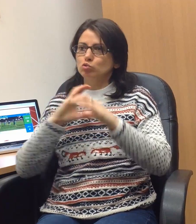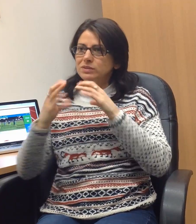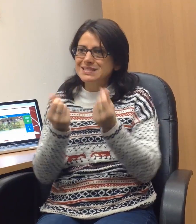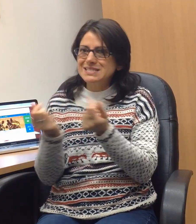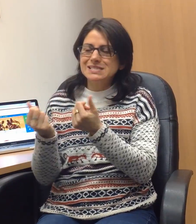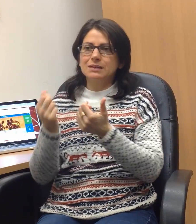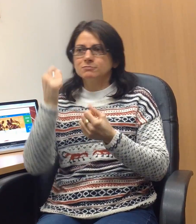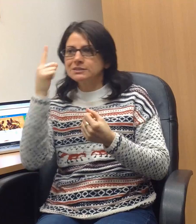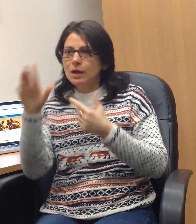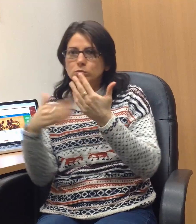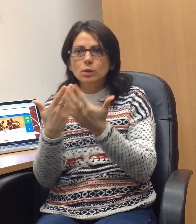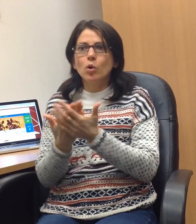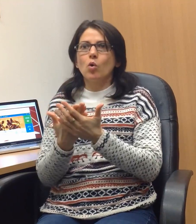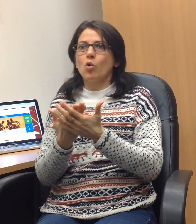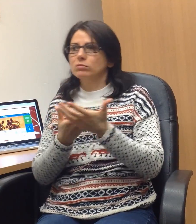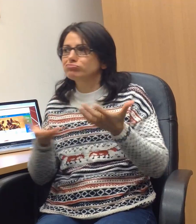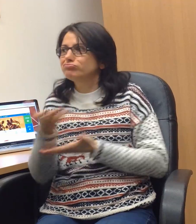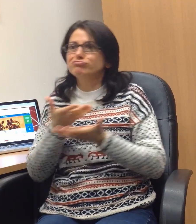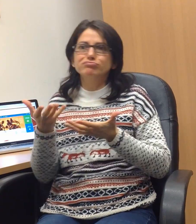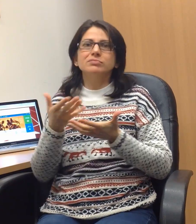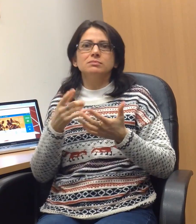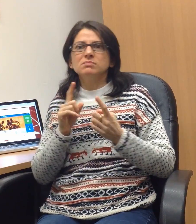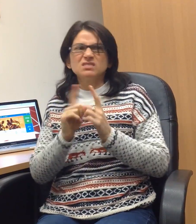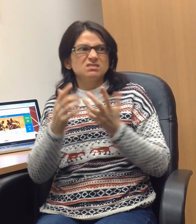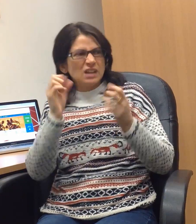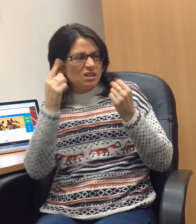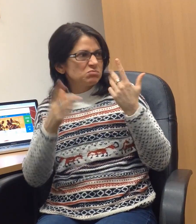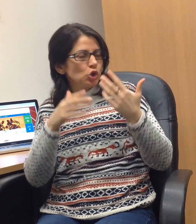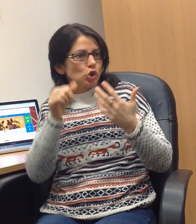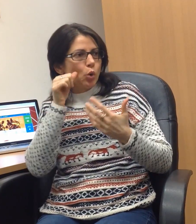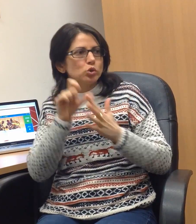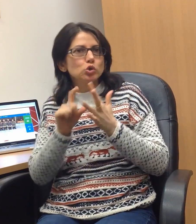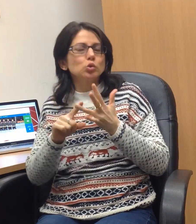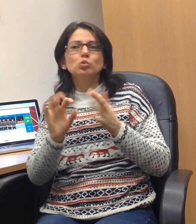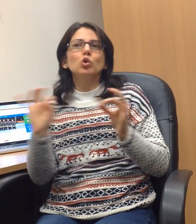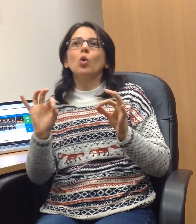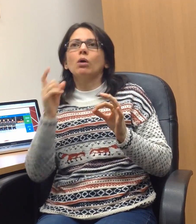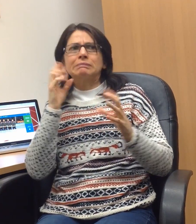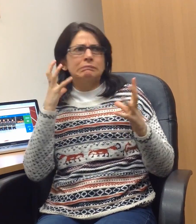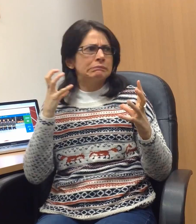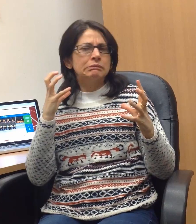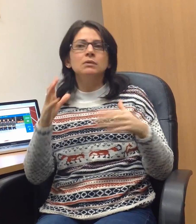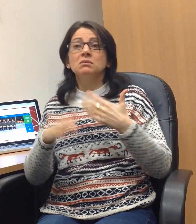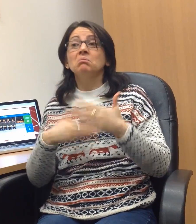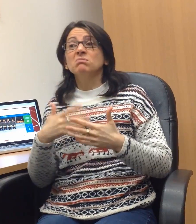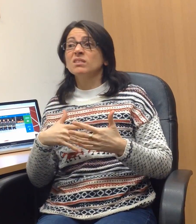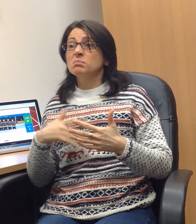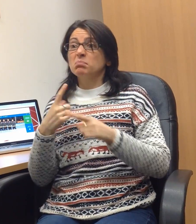We can communicate, we understand what's going on and we can mix easily knowing what is happening.